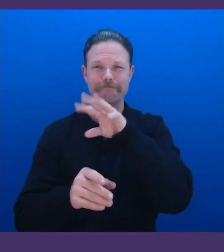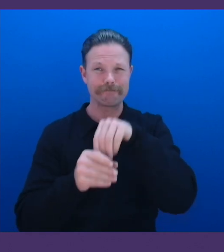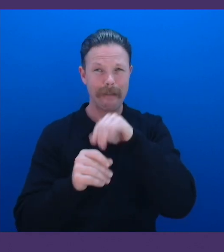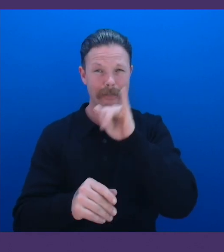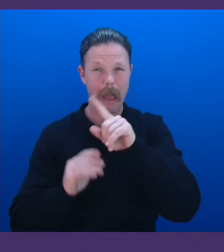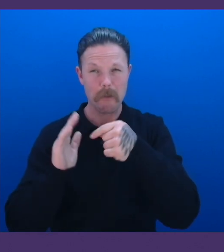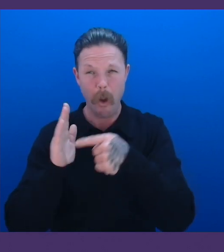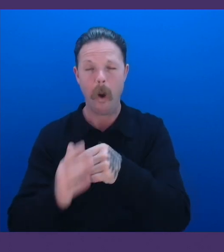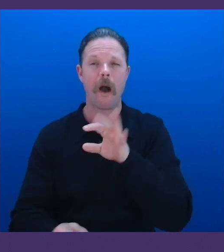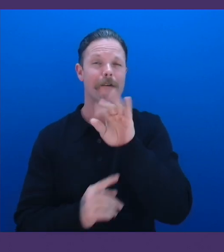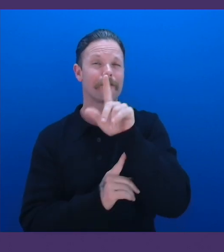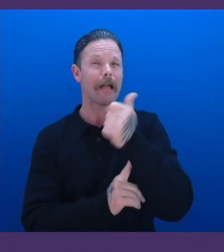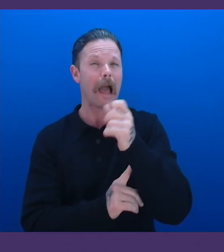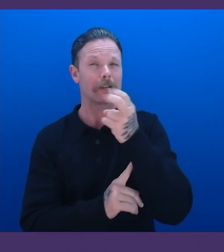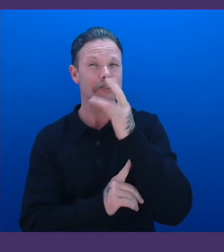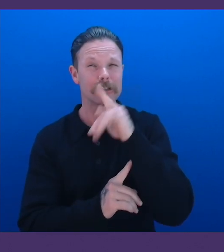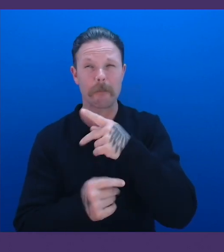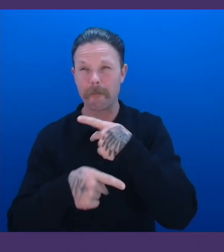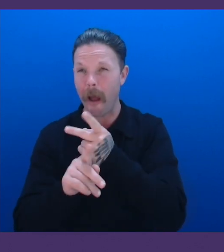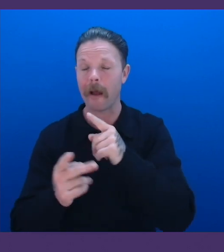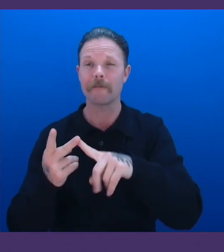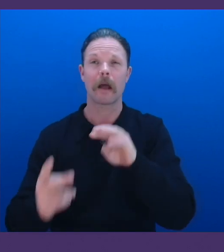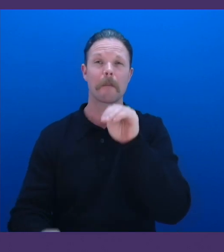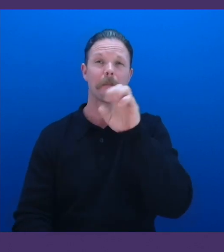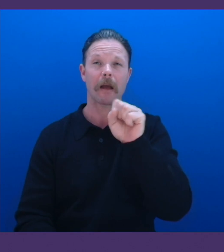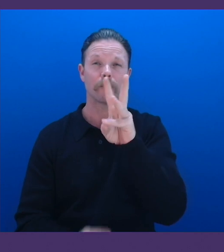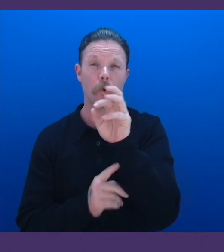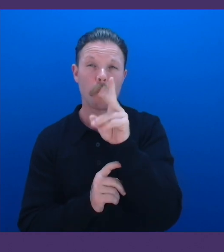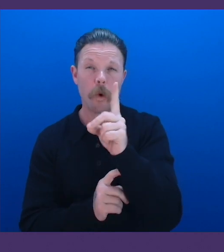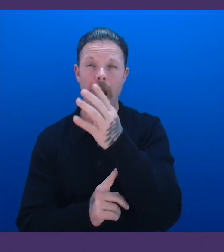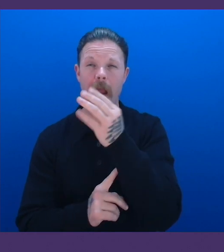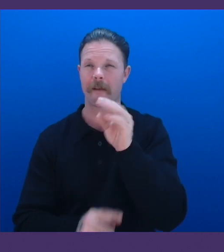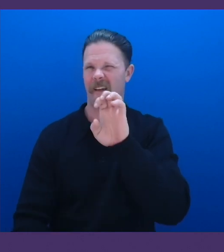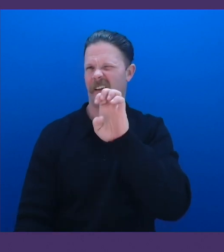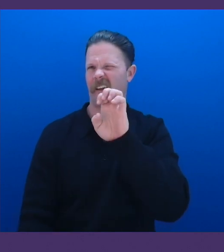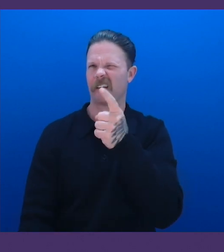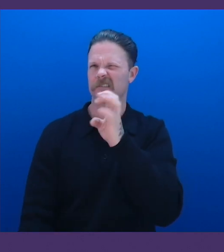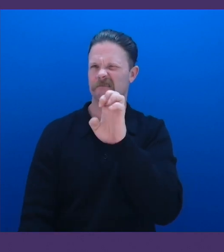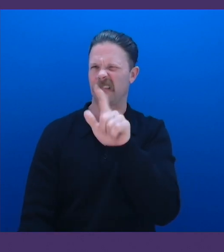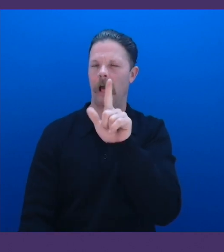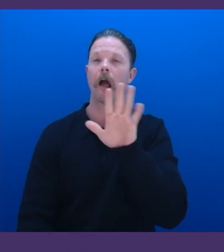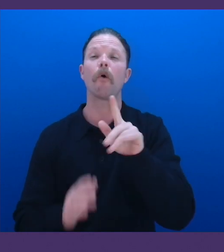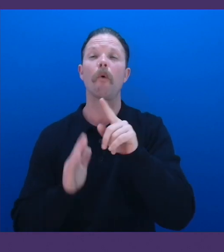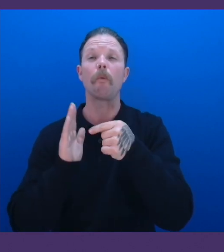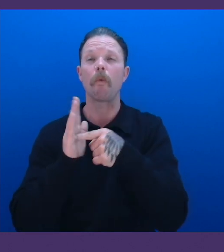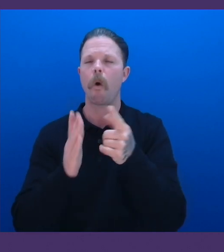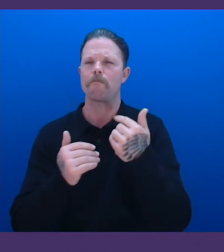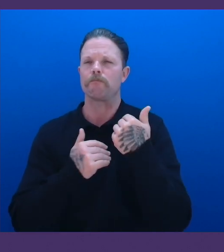like Microsoft Word and Excel. In her role, she's responsible for empowering engineering teams